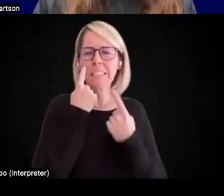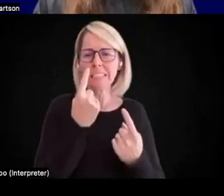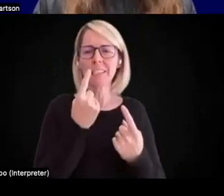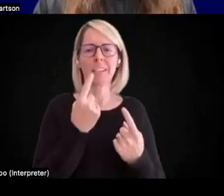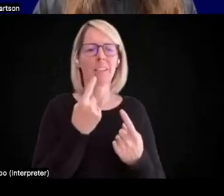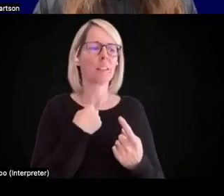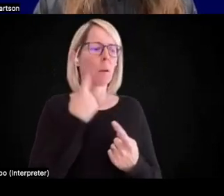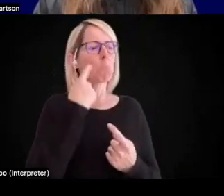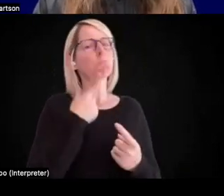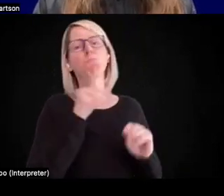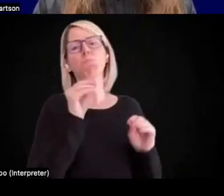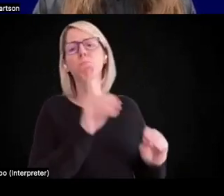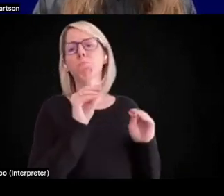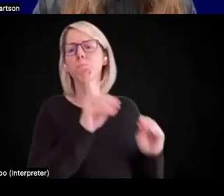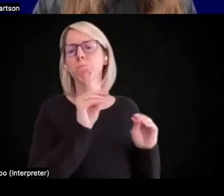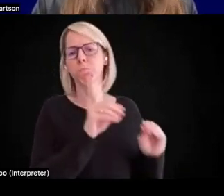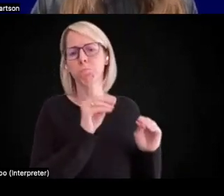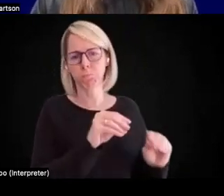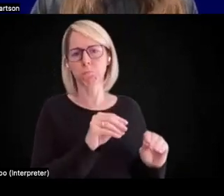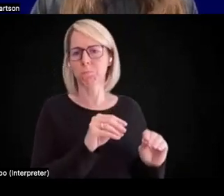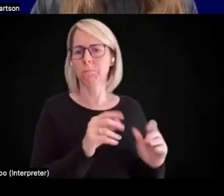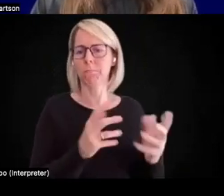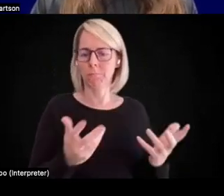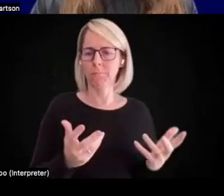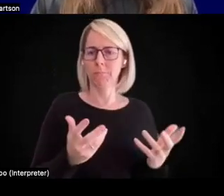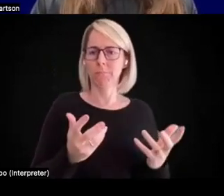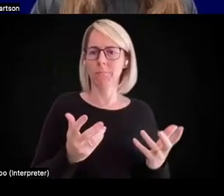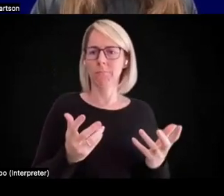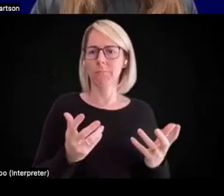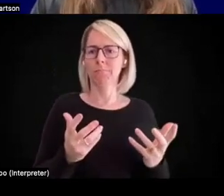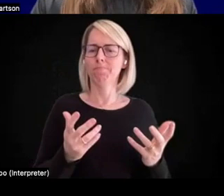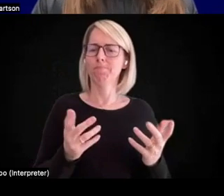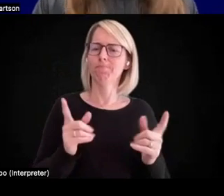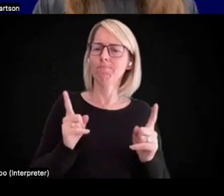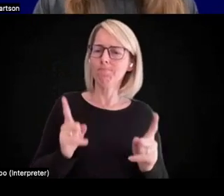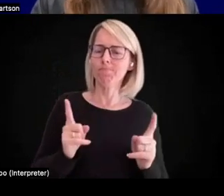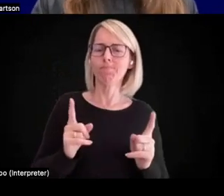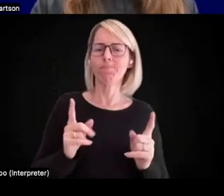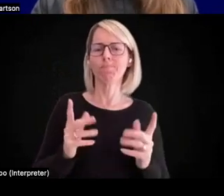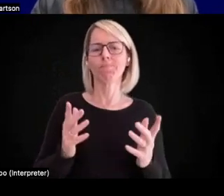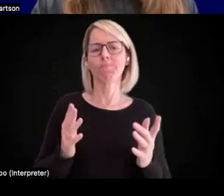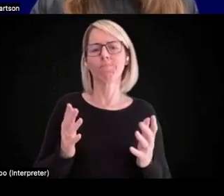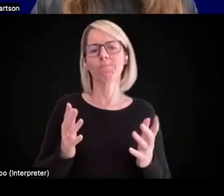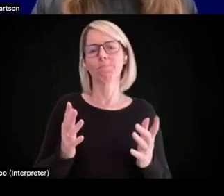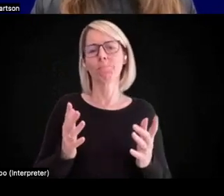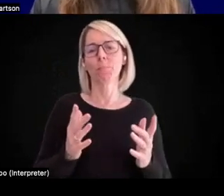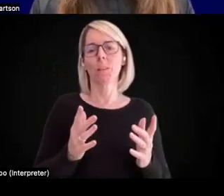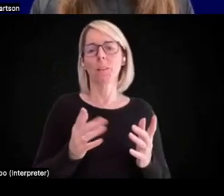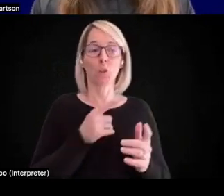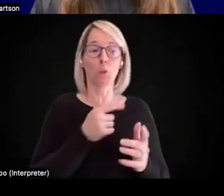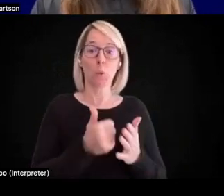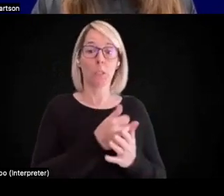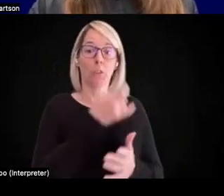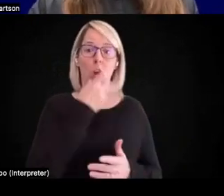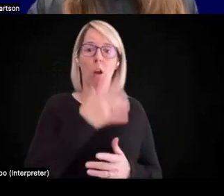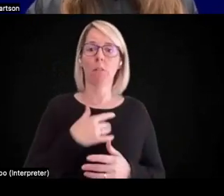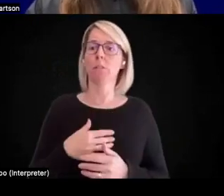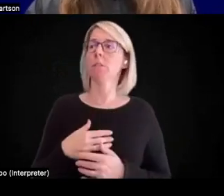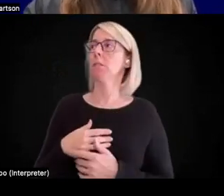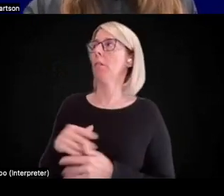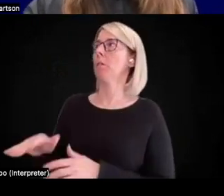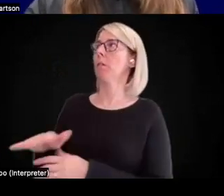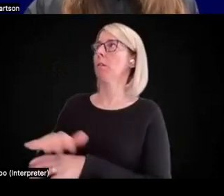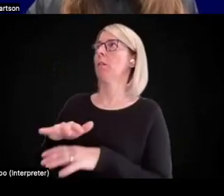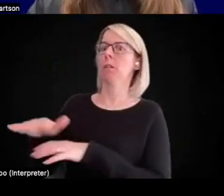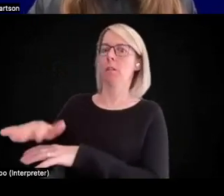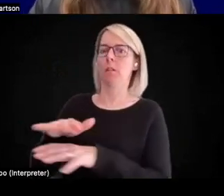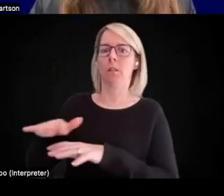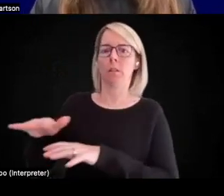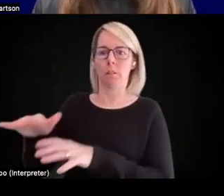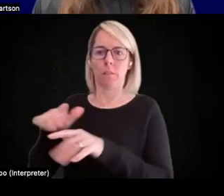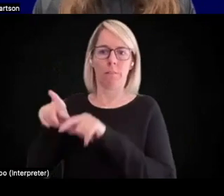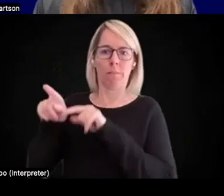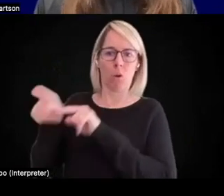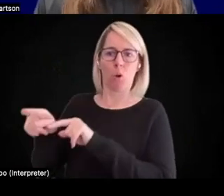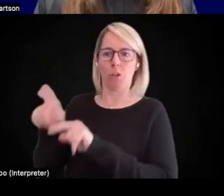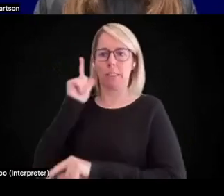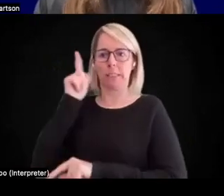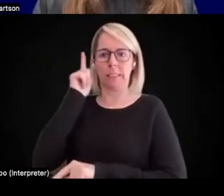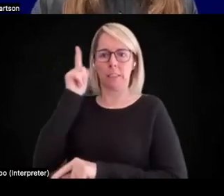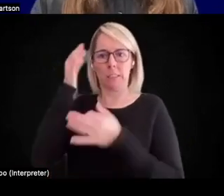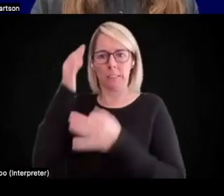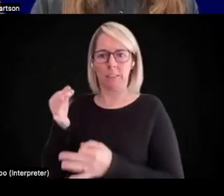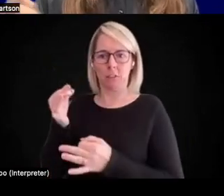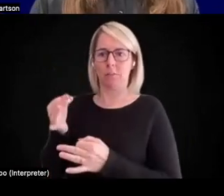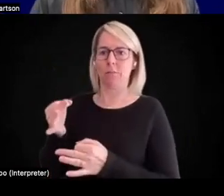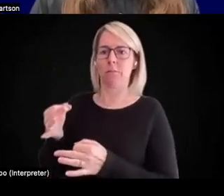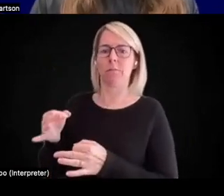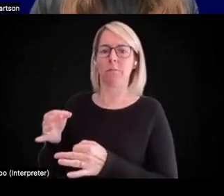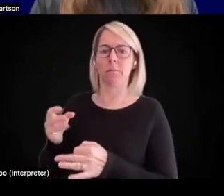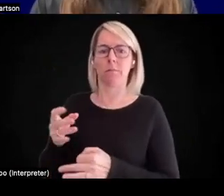a book, and the child has to follow the teacher, the teacher's lead through the book, but what this